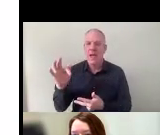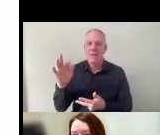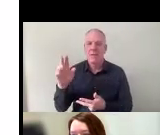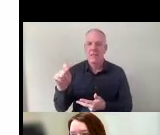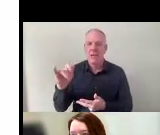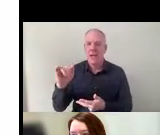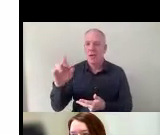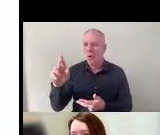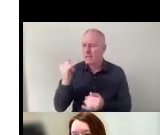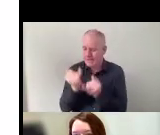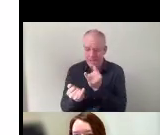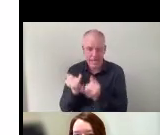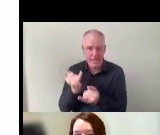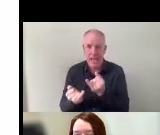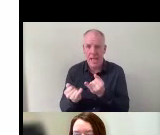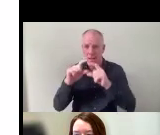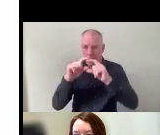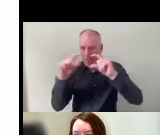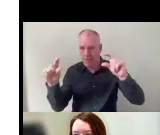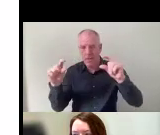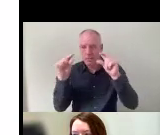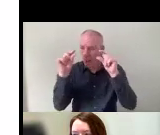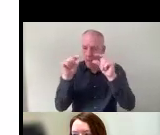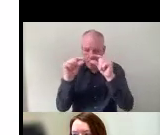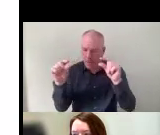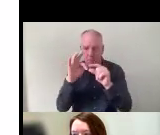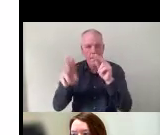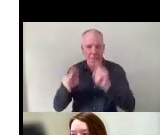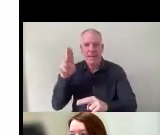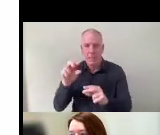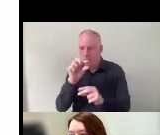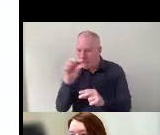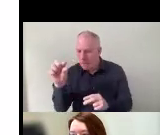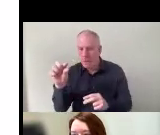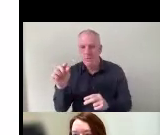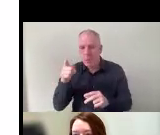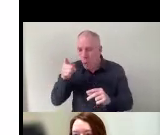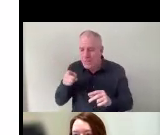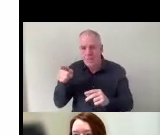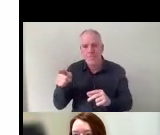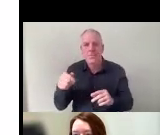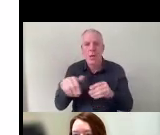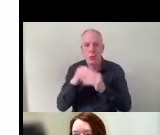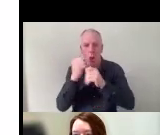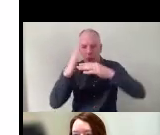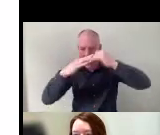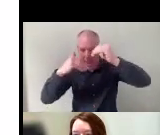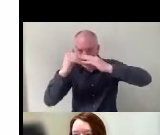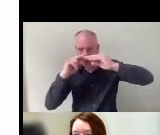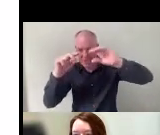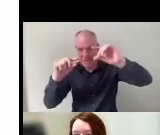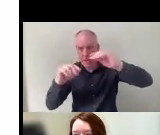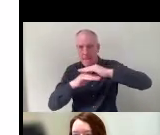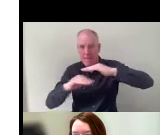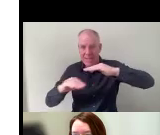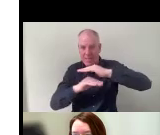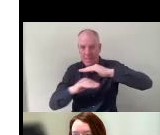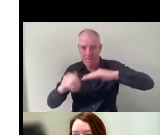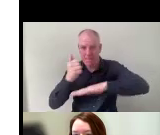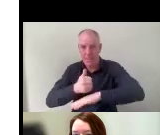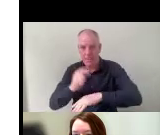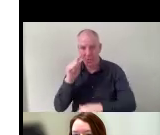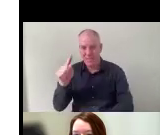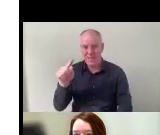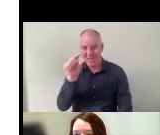detail of a cross section, so a tiny slice of the painting that includes all the layer. So we have the ground layer on the bottom, which is this thick, off-white